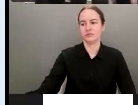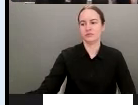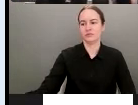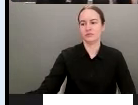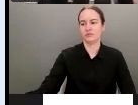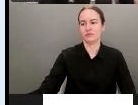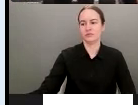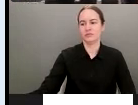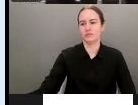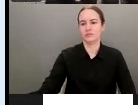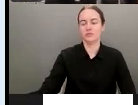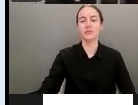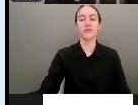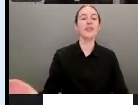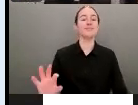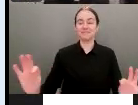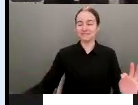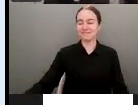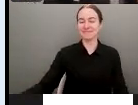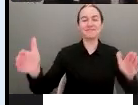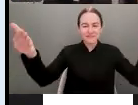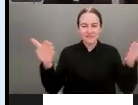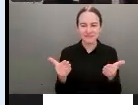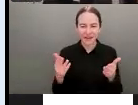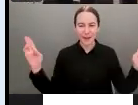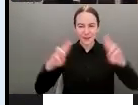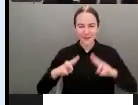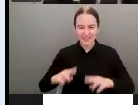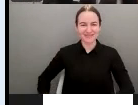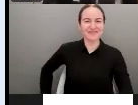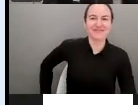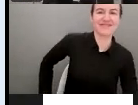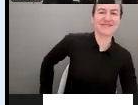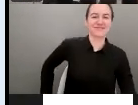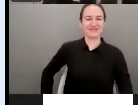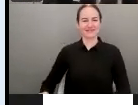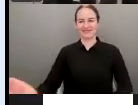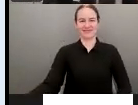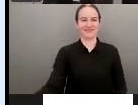So, welcome back everyone. My name is Daniel Koskinen,